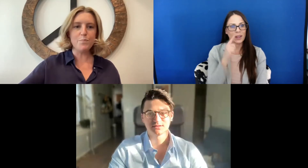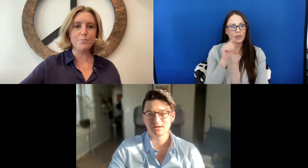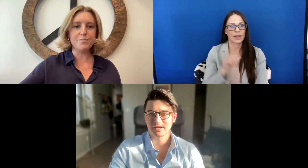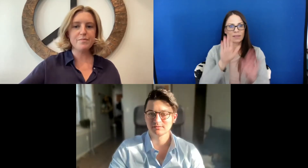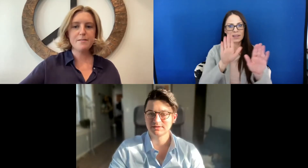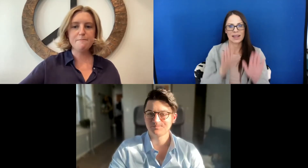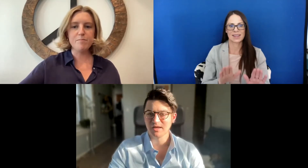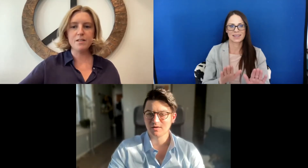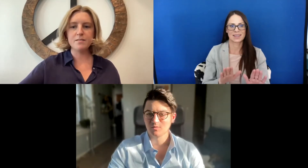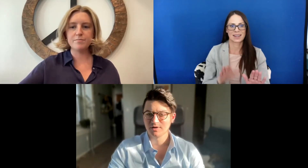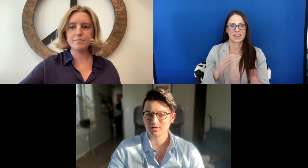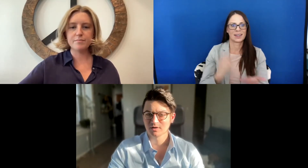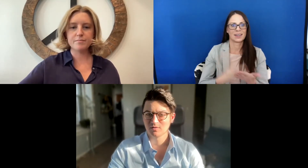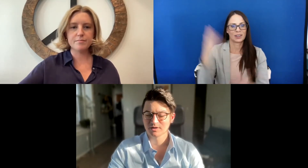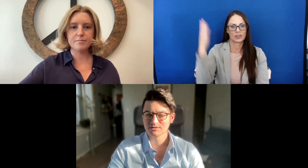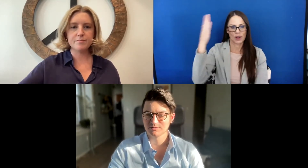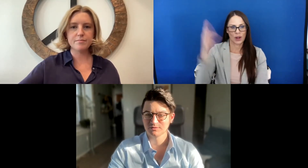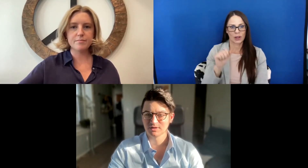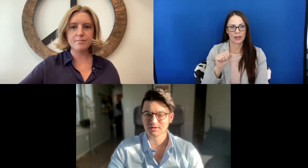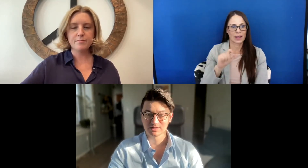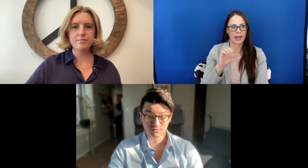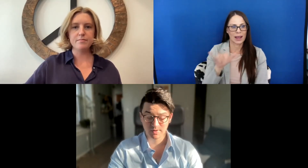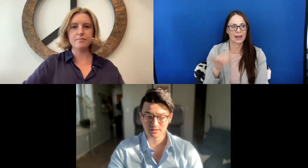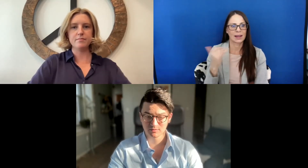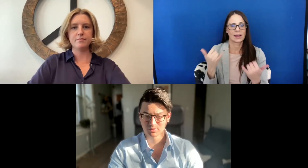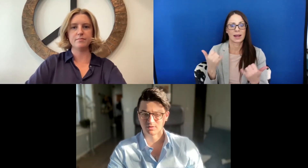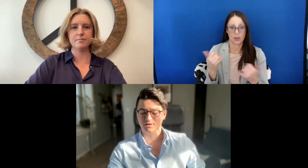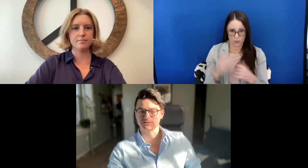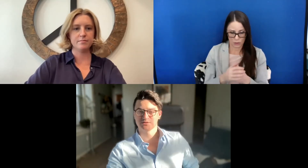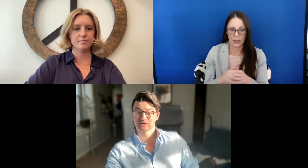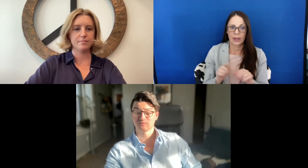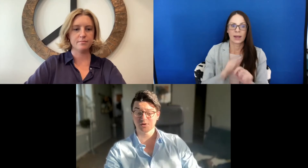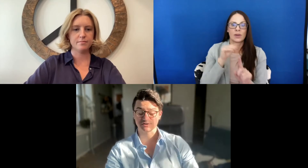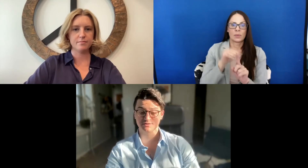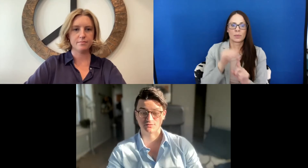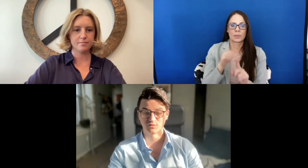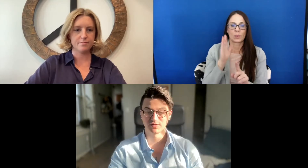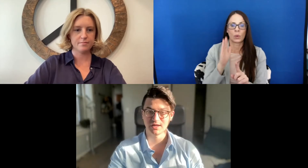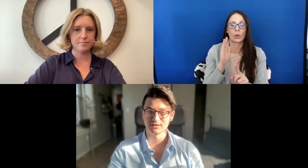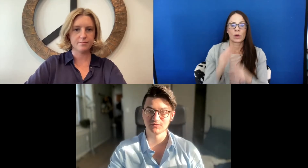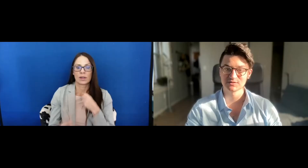I believe we are going to as a reminder, we're going to save questions for the end of this